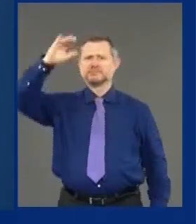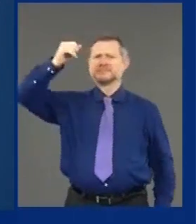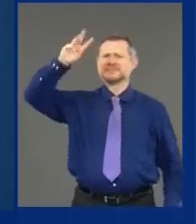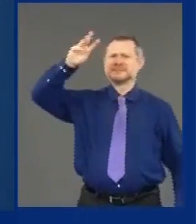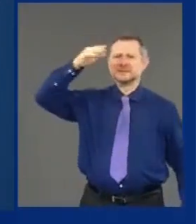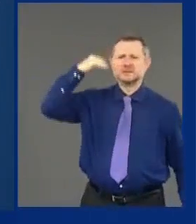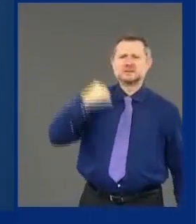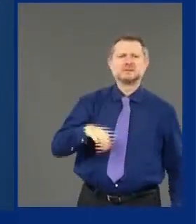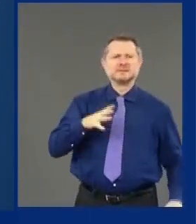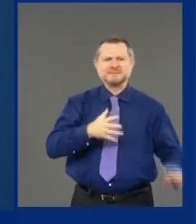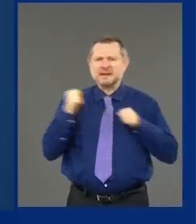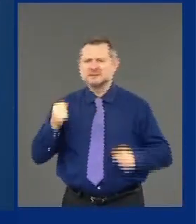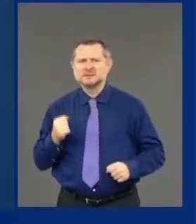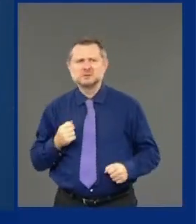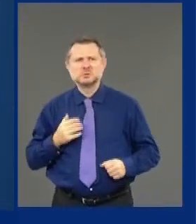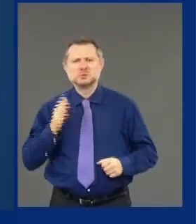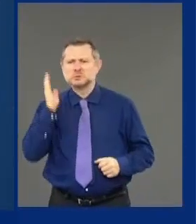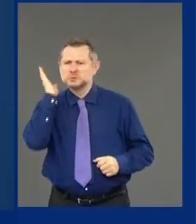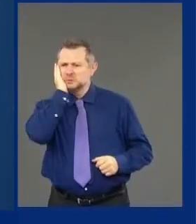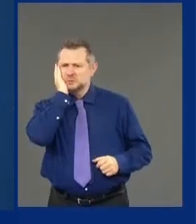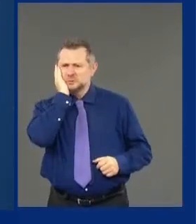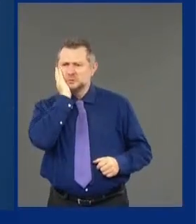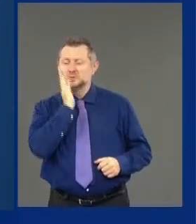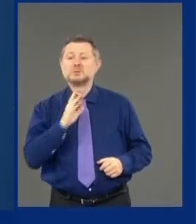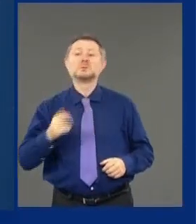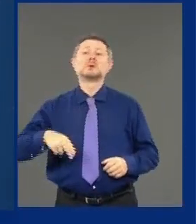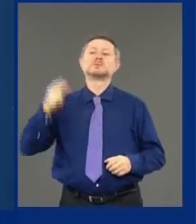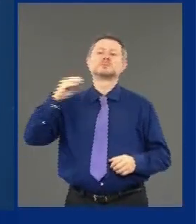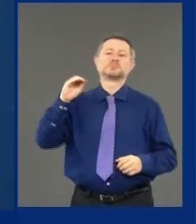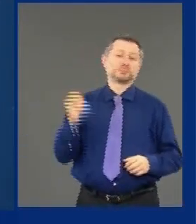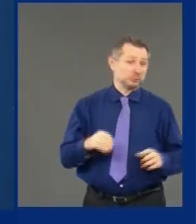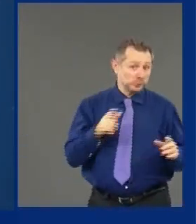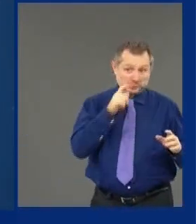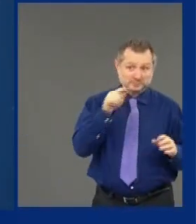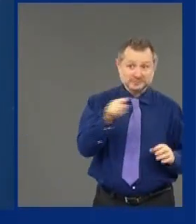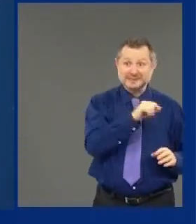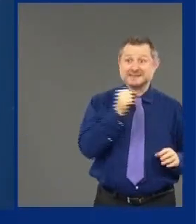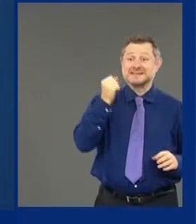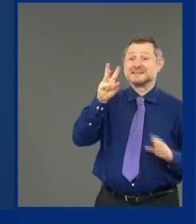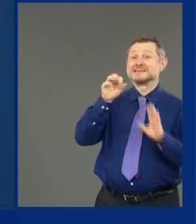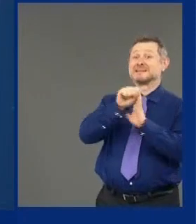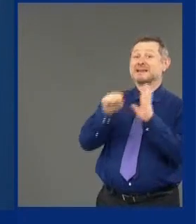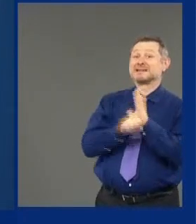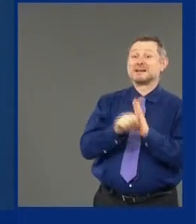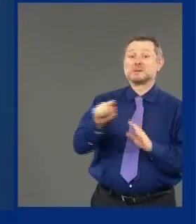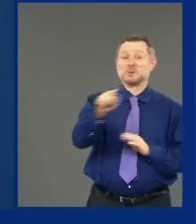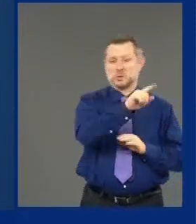IF A STATE IS ABOVE THAT RACE OF INFECTION NOW THEY'RE